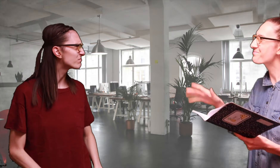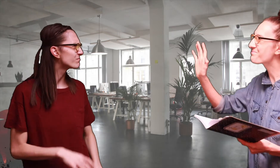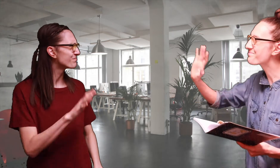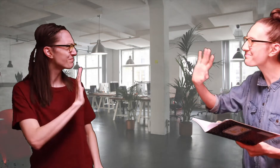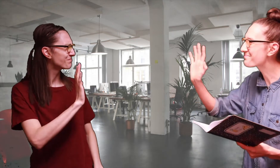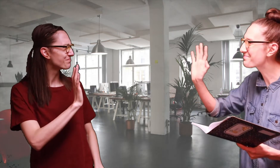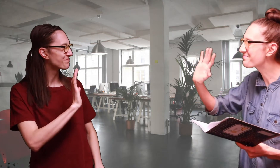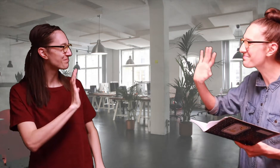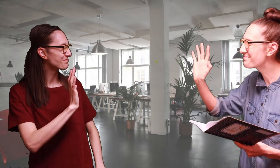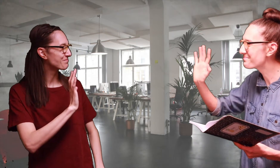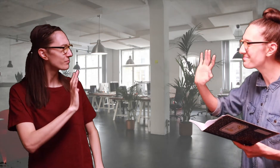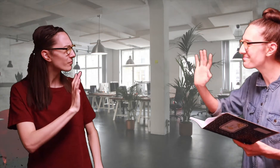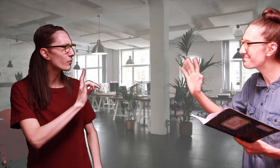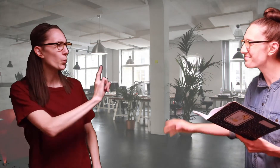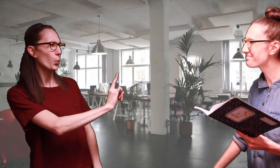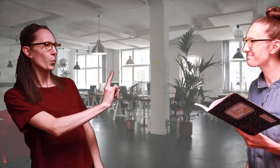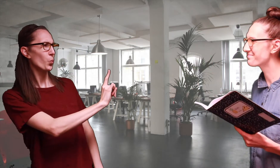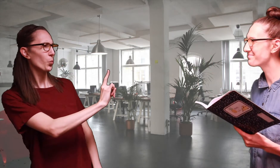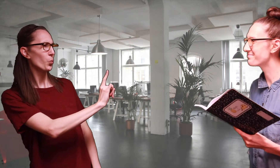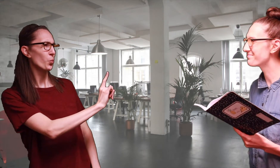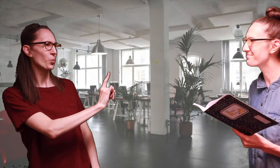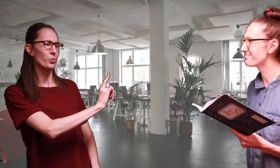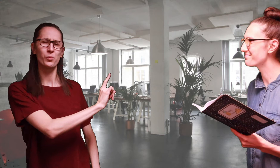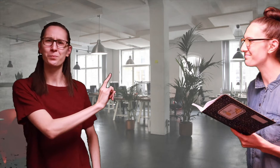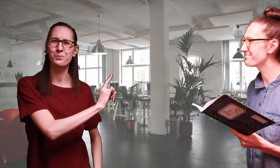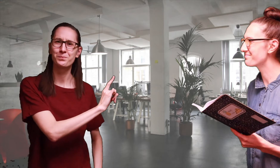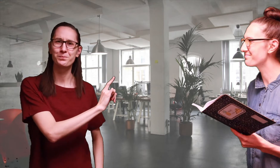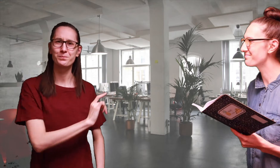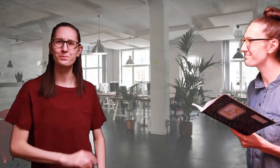Hi! - Hello Hold on one moment